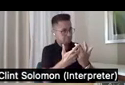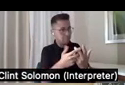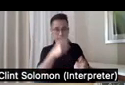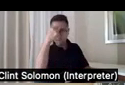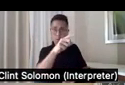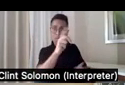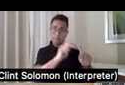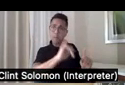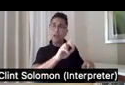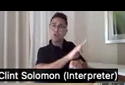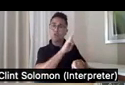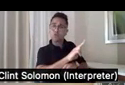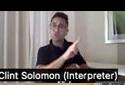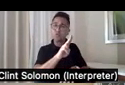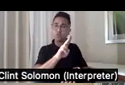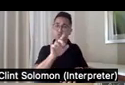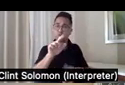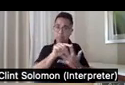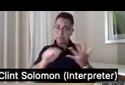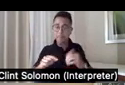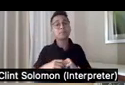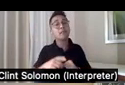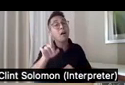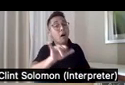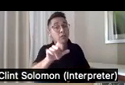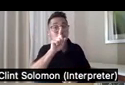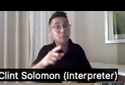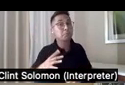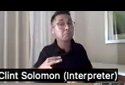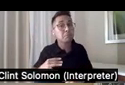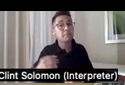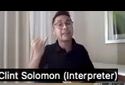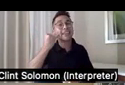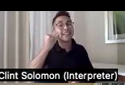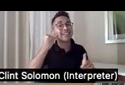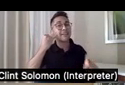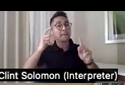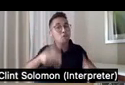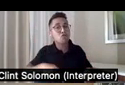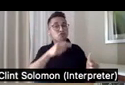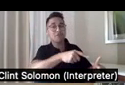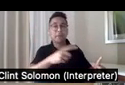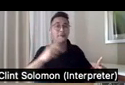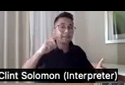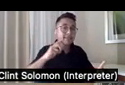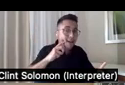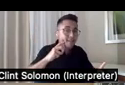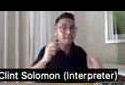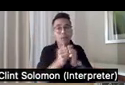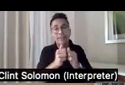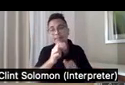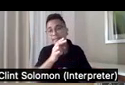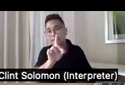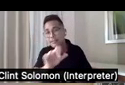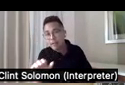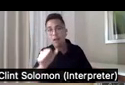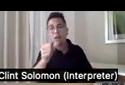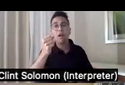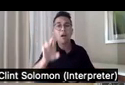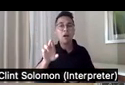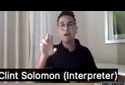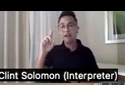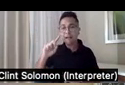and it's really nice if the individual who's deaf with a disability or deaf-blind or has